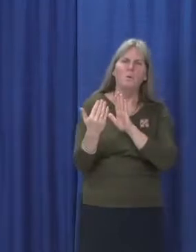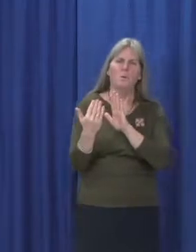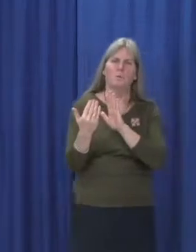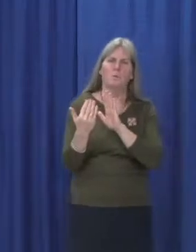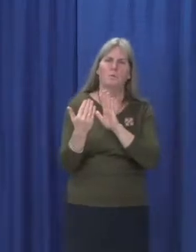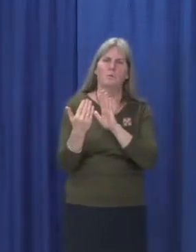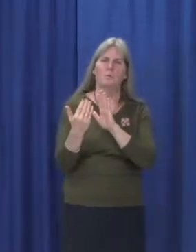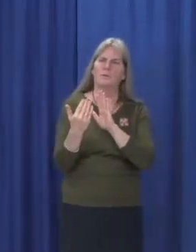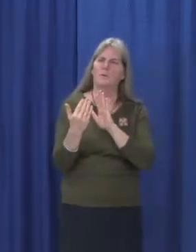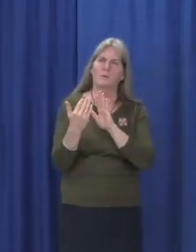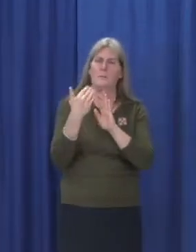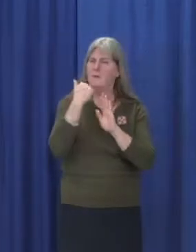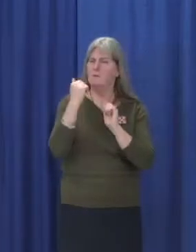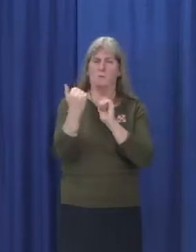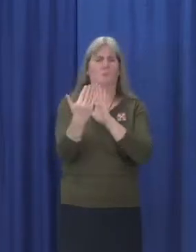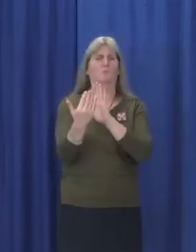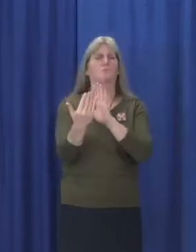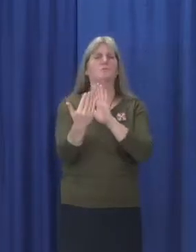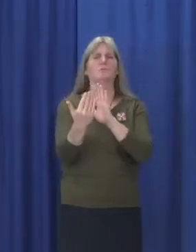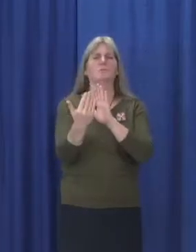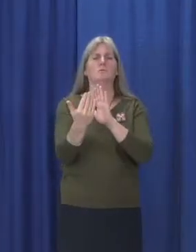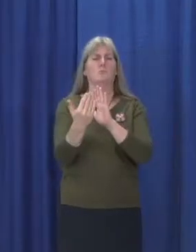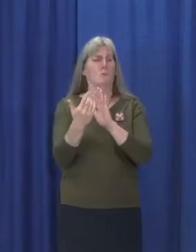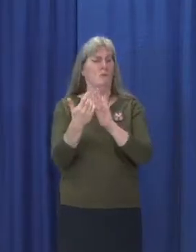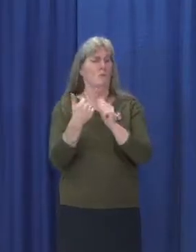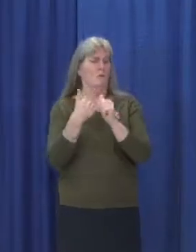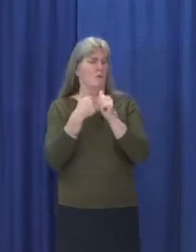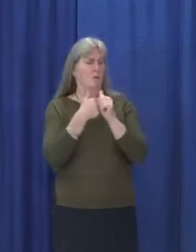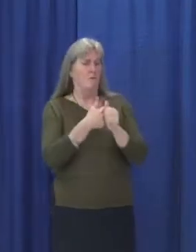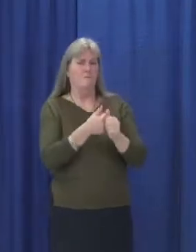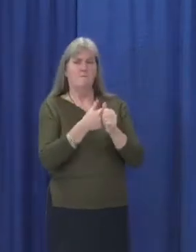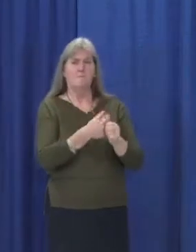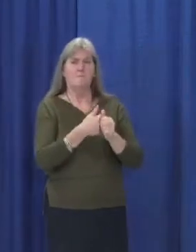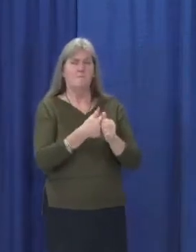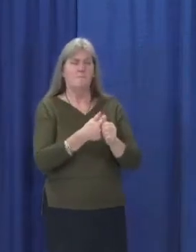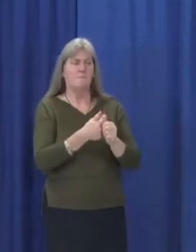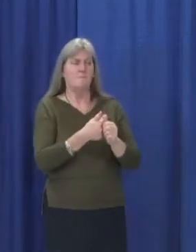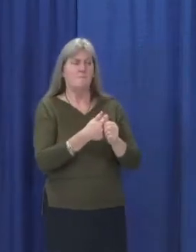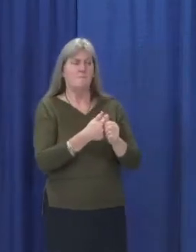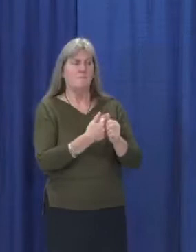believe is the best approach which is to follow implicitly